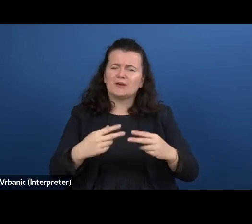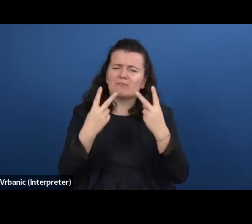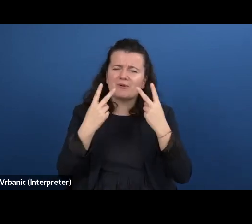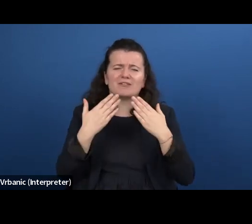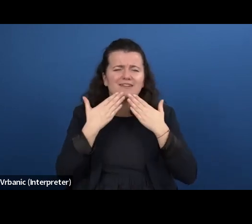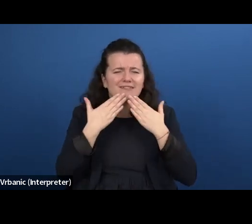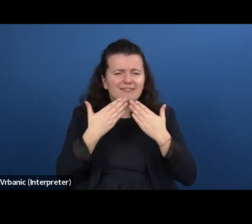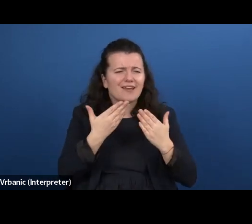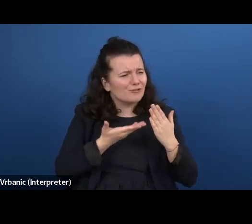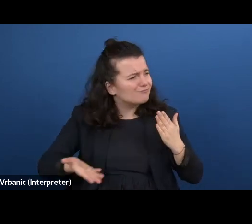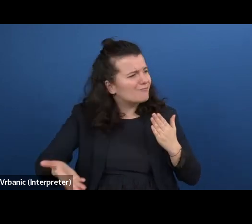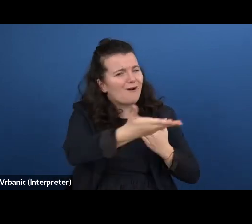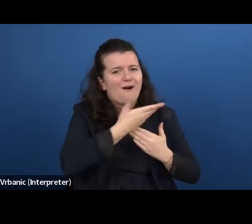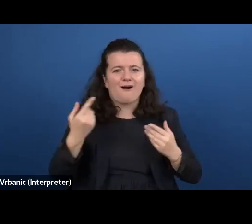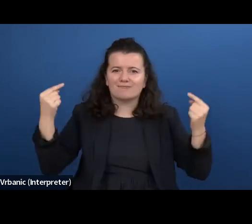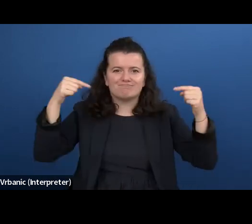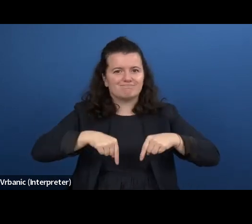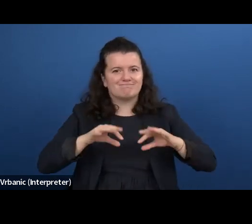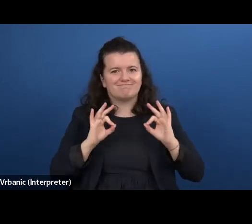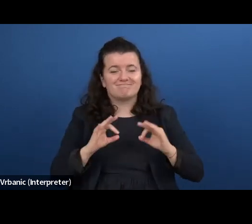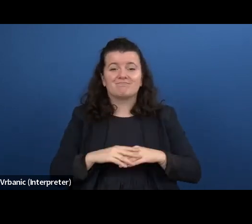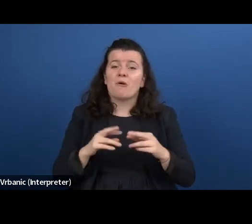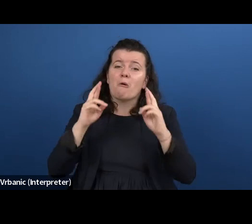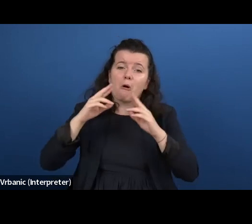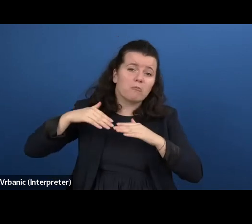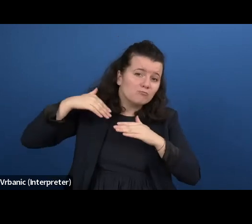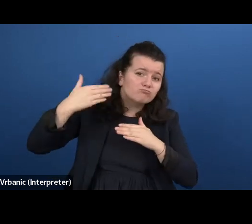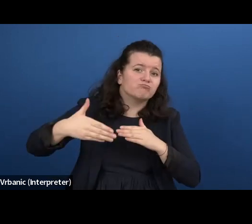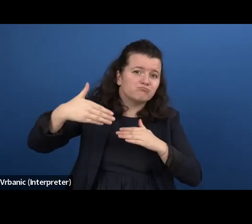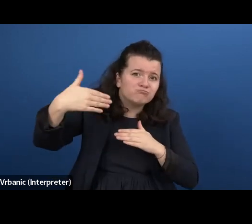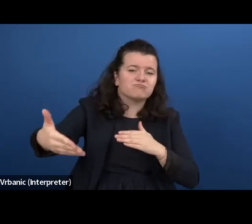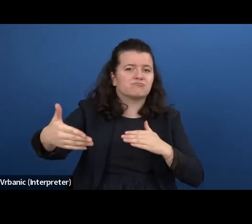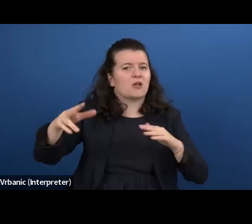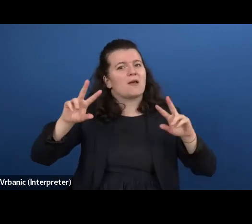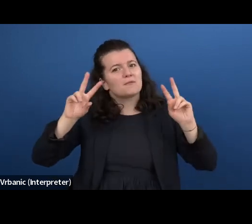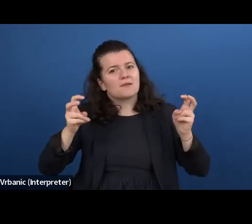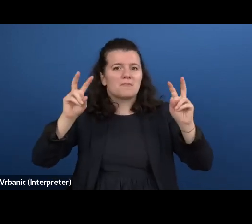another important and urgent topic for women with disabilities in Europe.